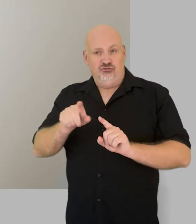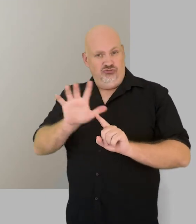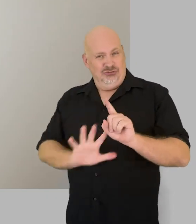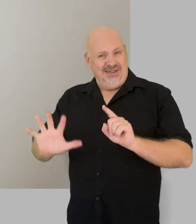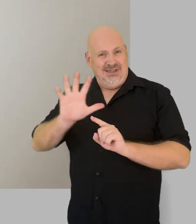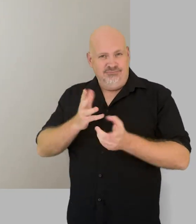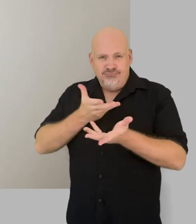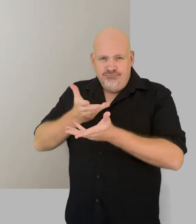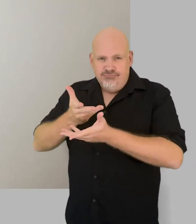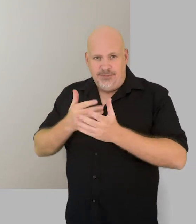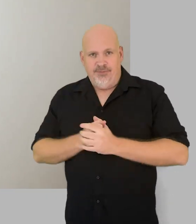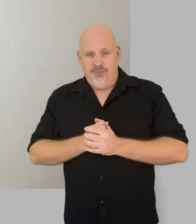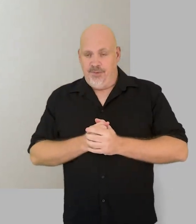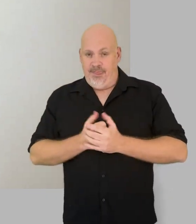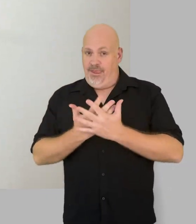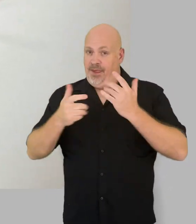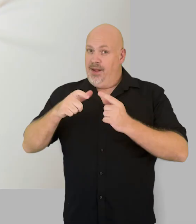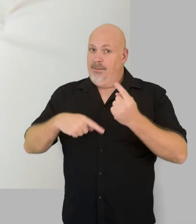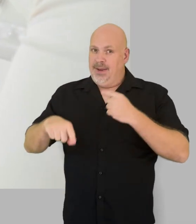and there are examples of high-quality services